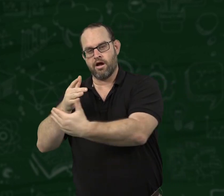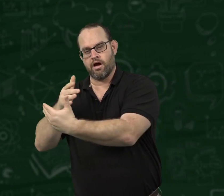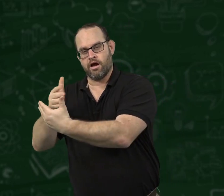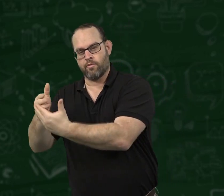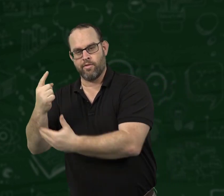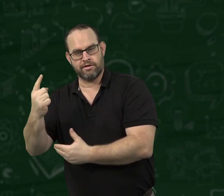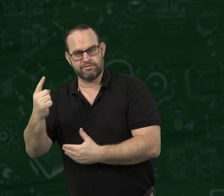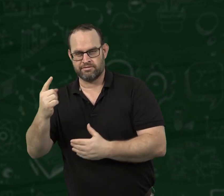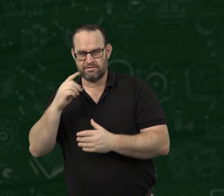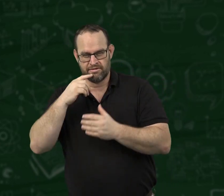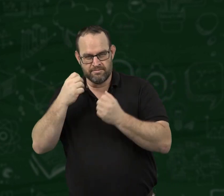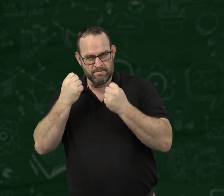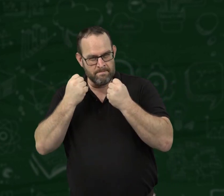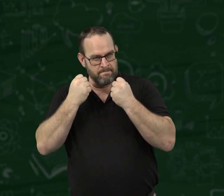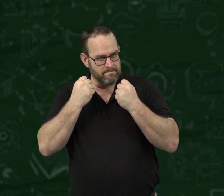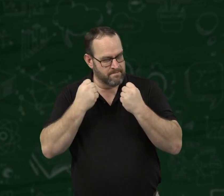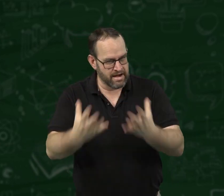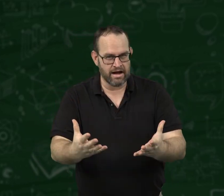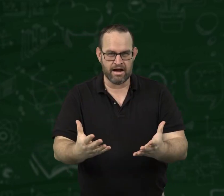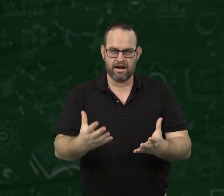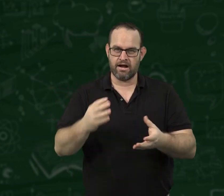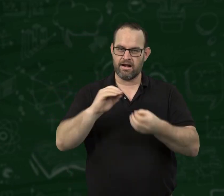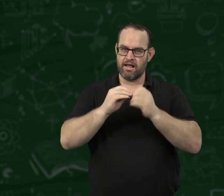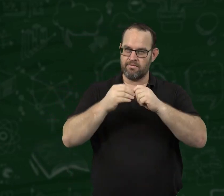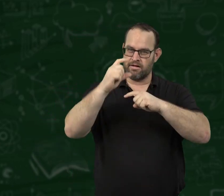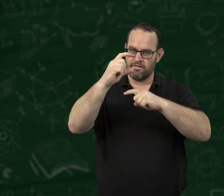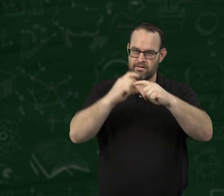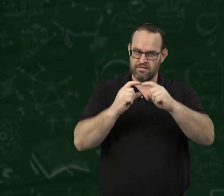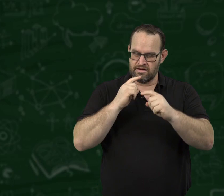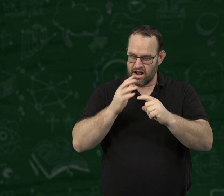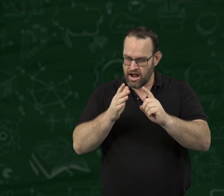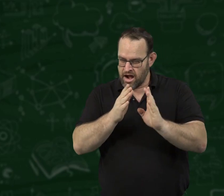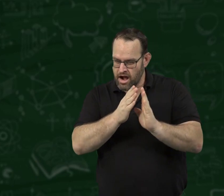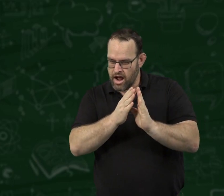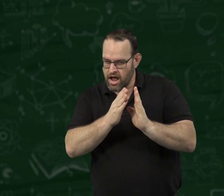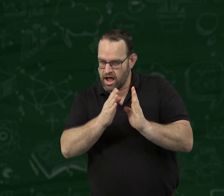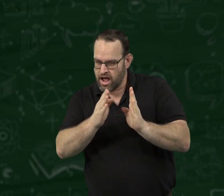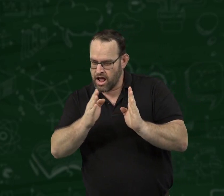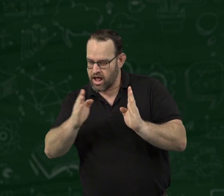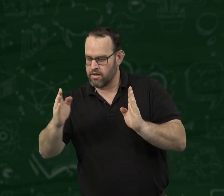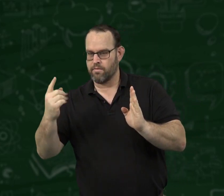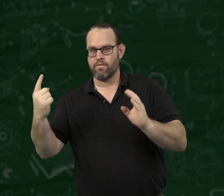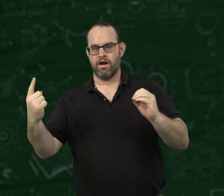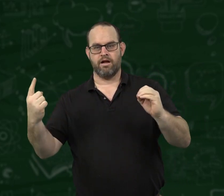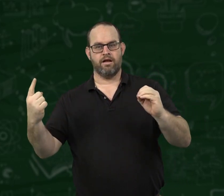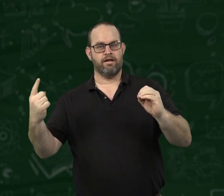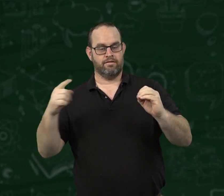There are many rational numbers between zero and one.